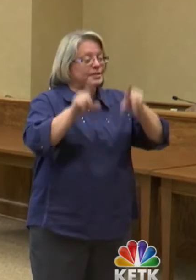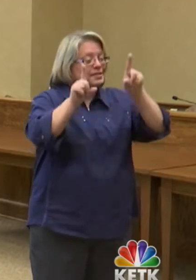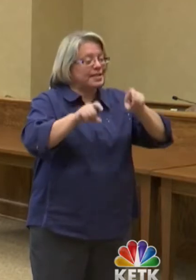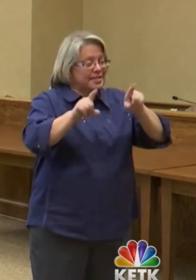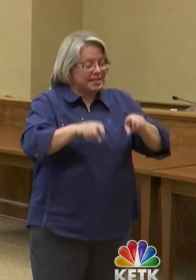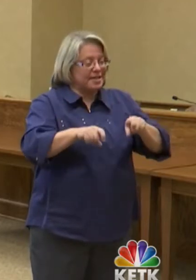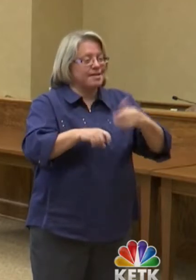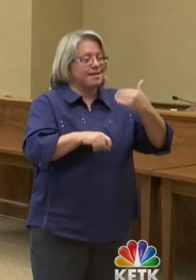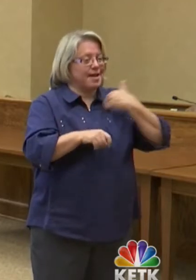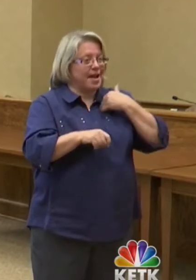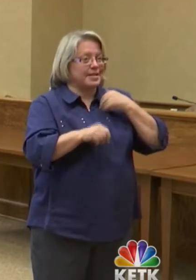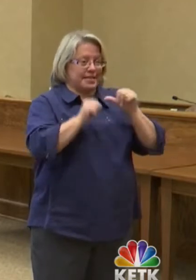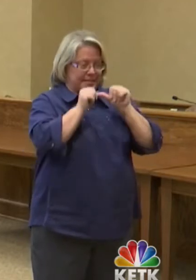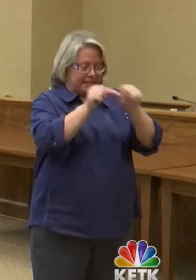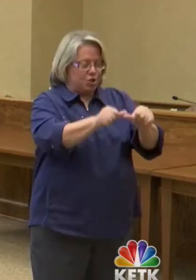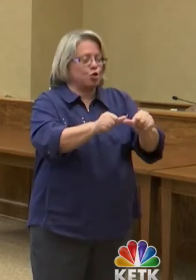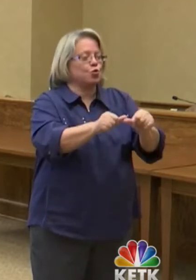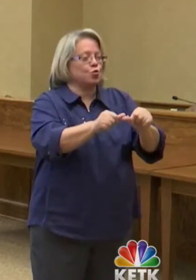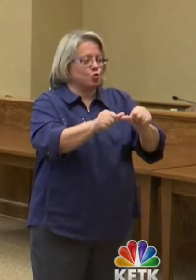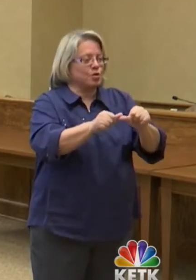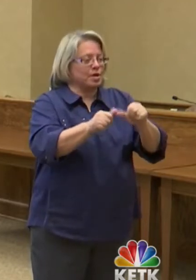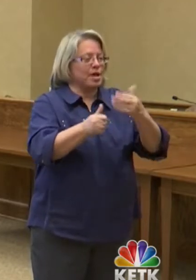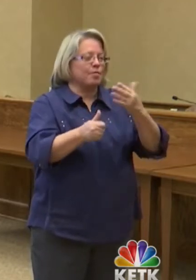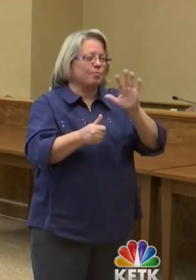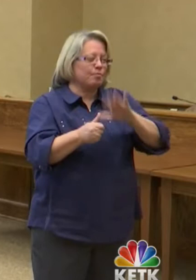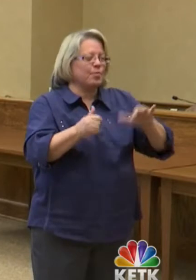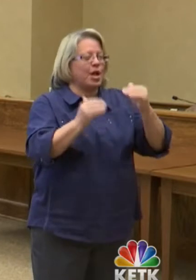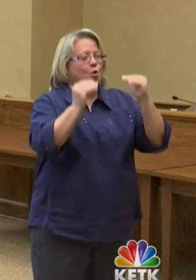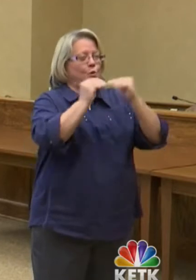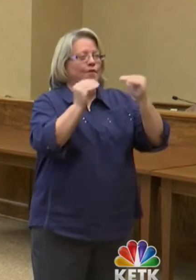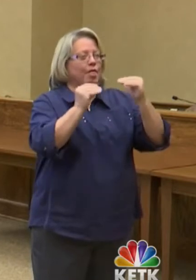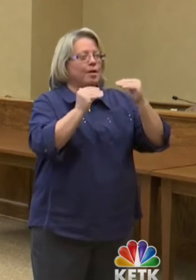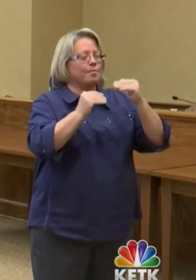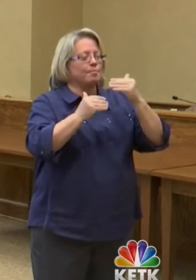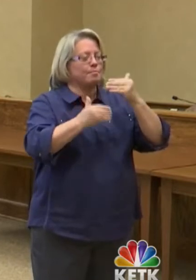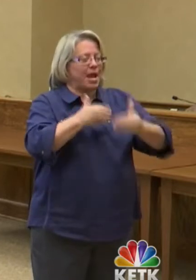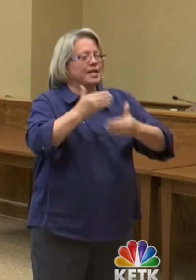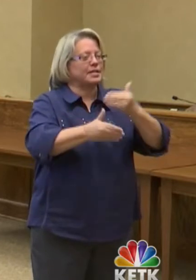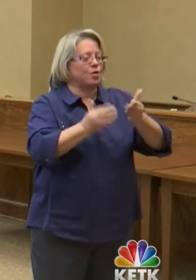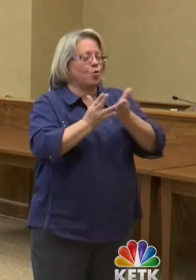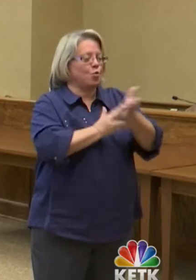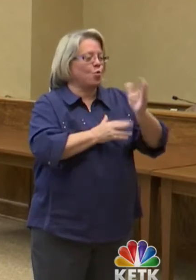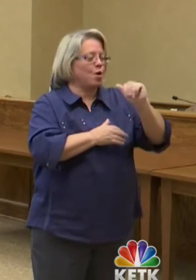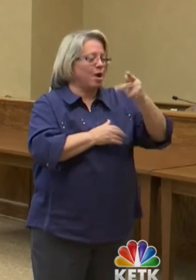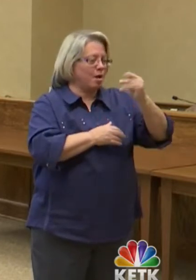SMITH COUNTY ALONE THAT A TOTAL OF 1081 TESTS HAVE BEEN PERFORMED.